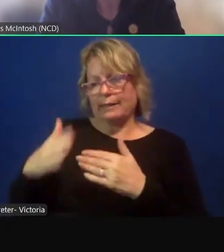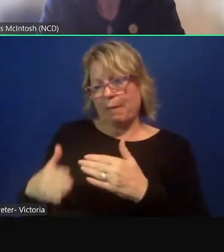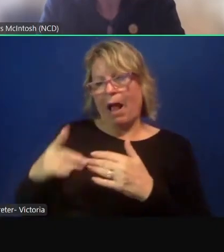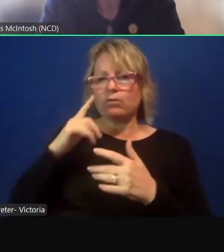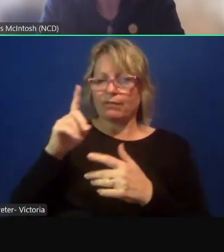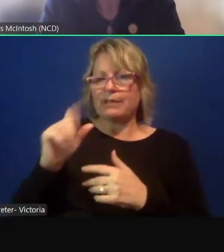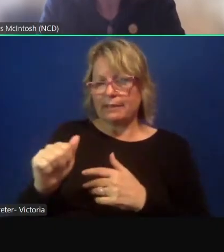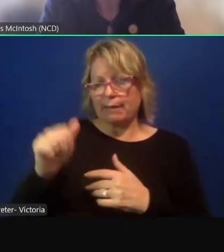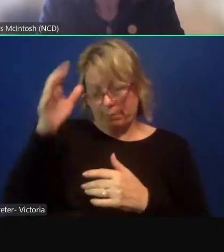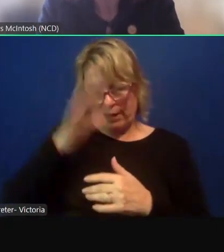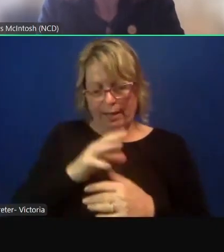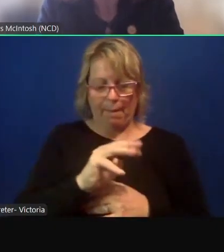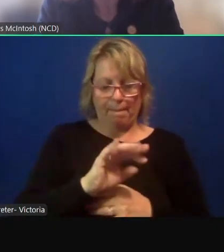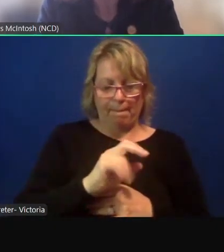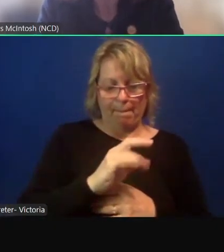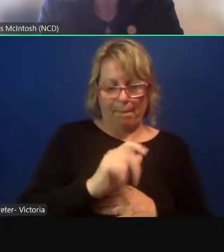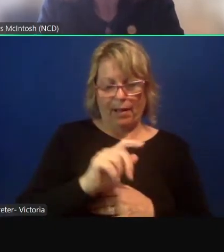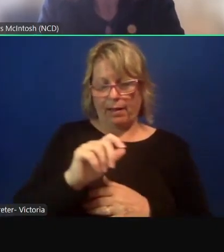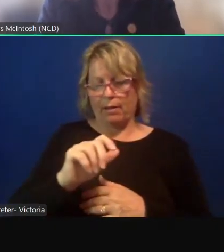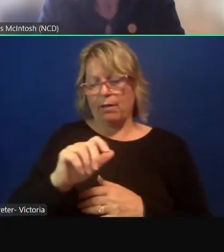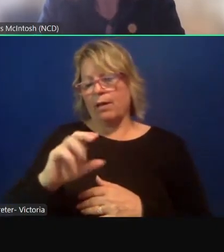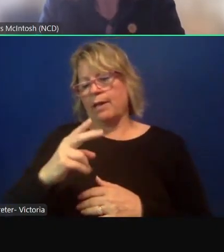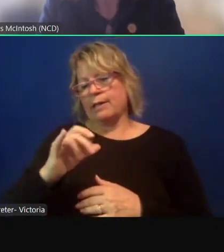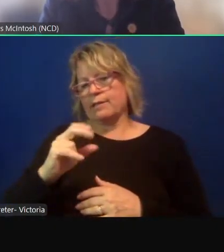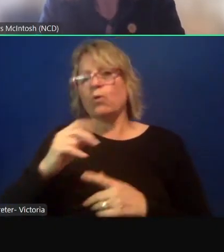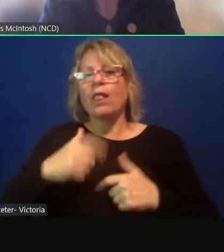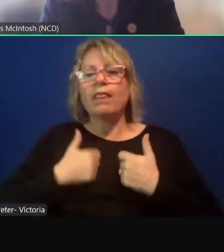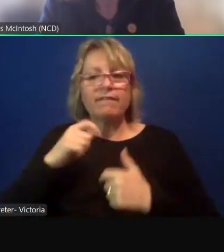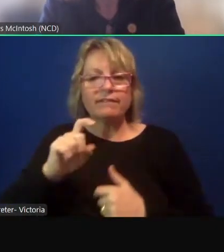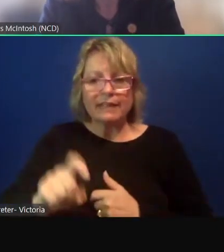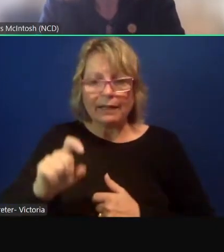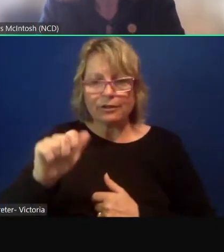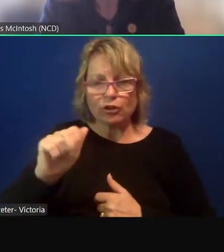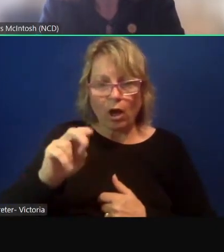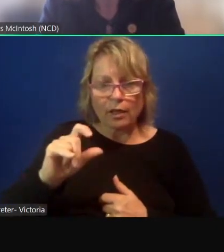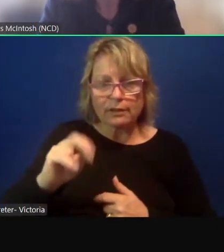Who lived in a hospital in Austin, Texas, who had been denied treatment for a urinary tract